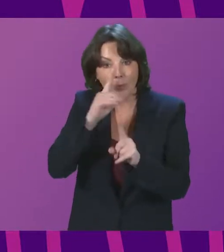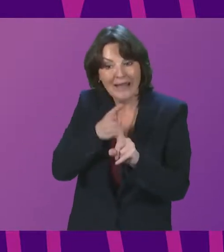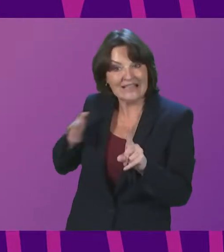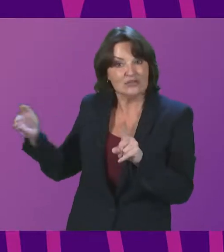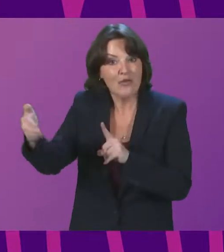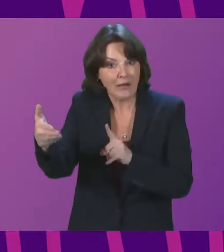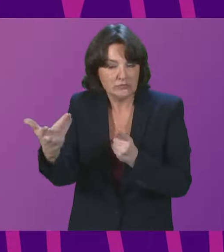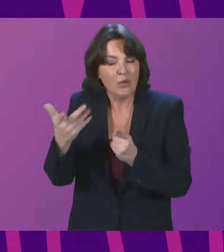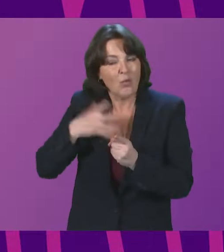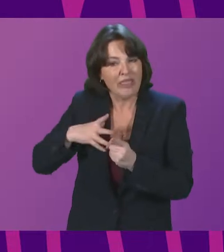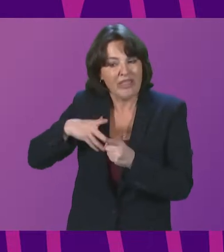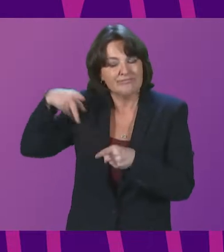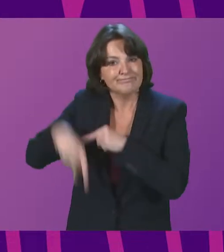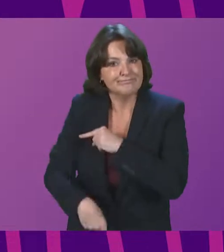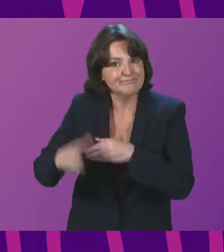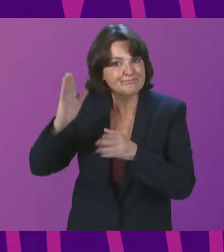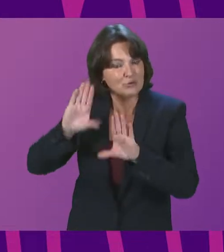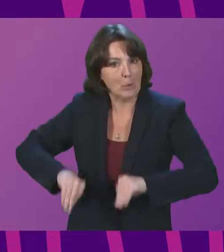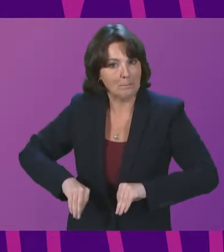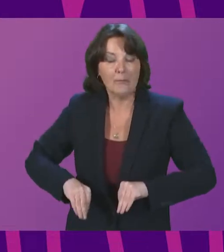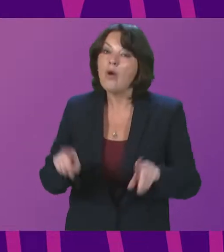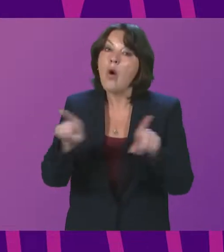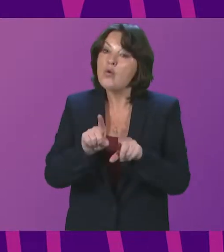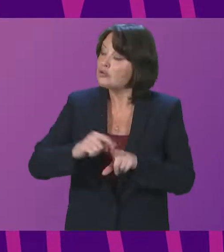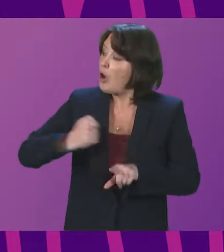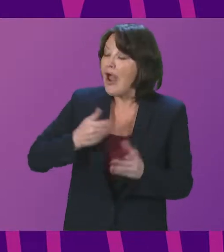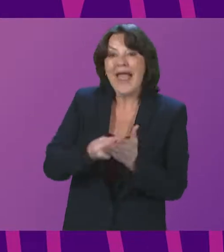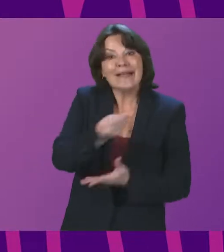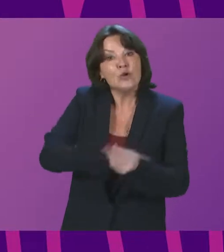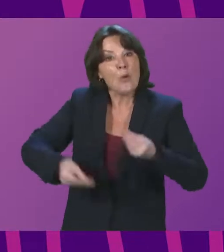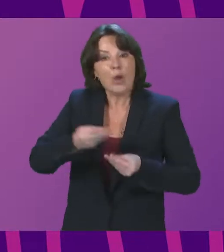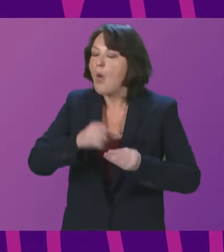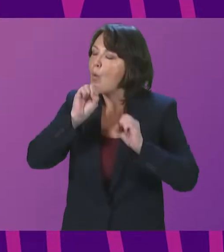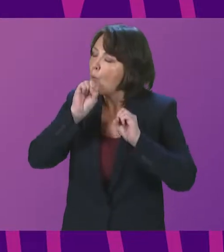The Scottish Government and our economic agencies will not support trade and investment activity with Russia.